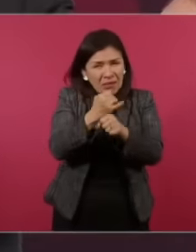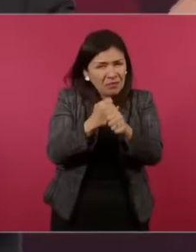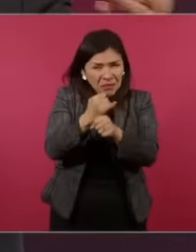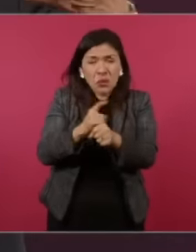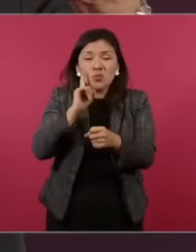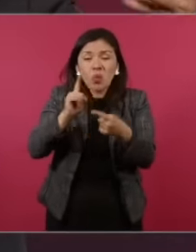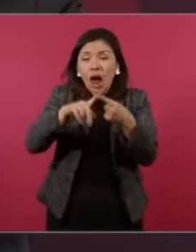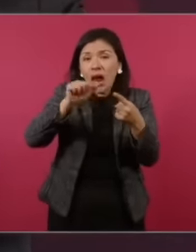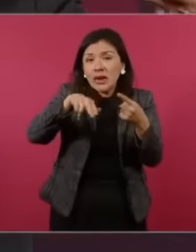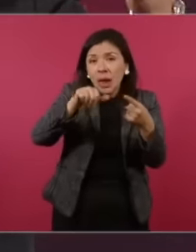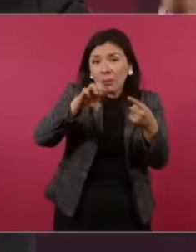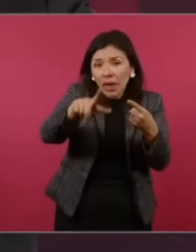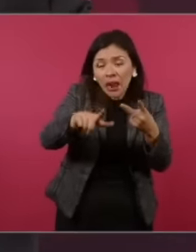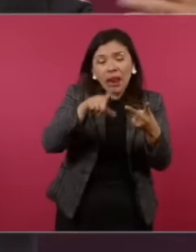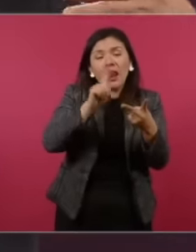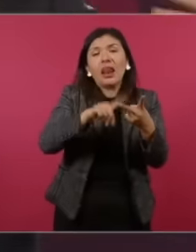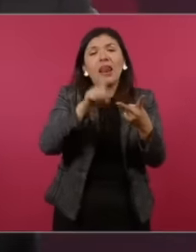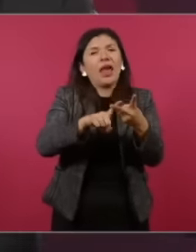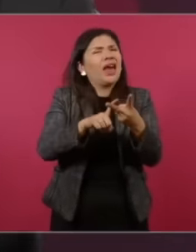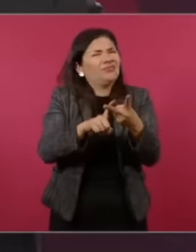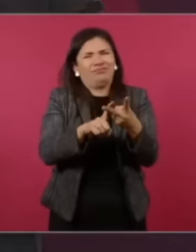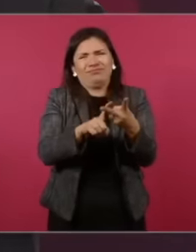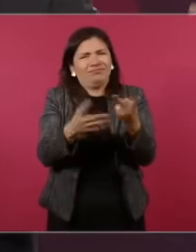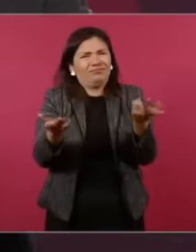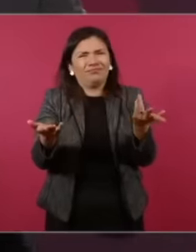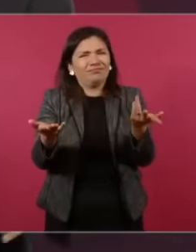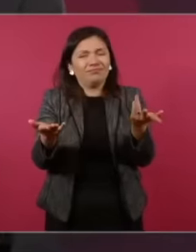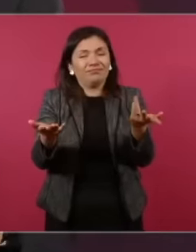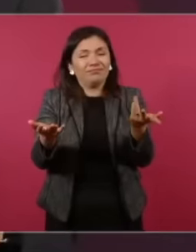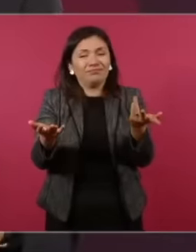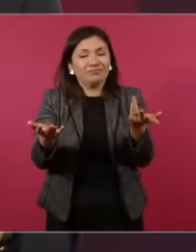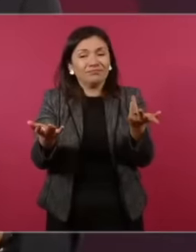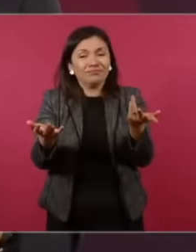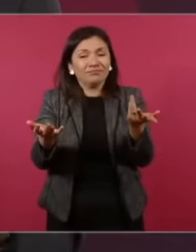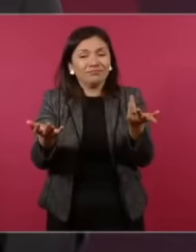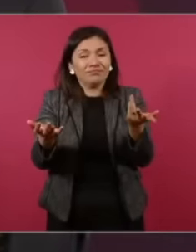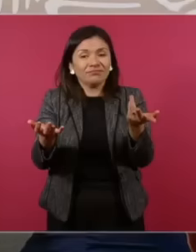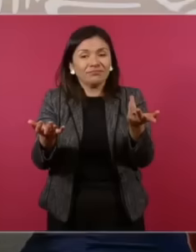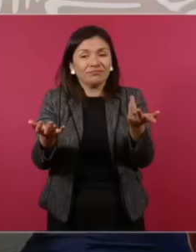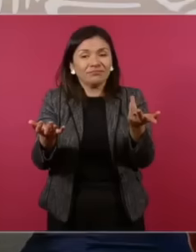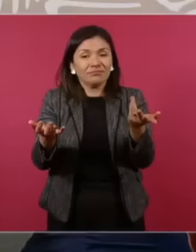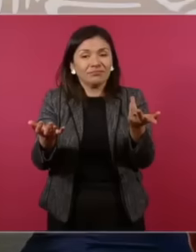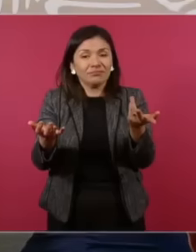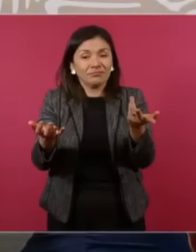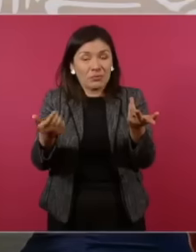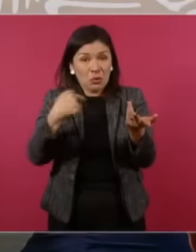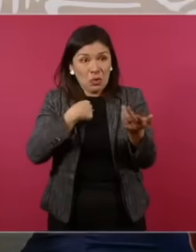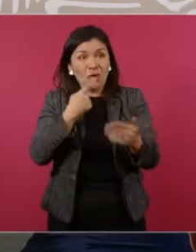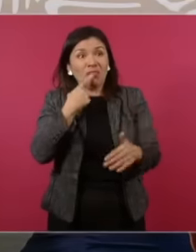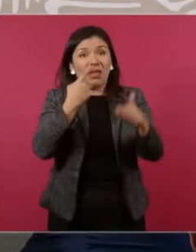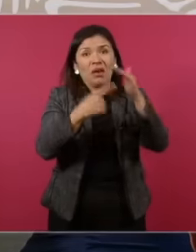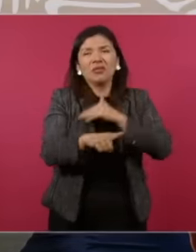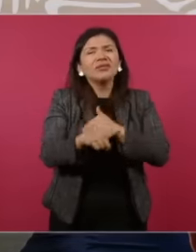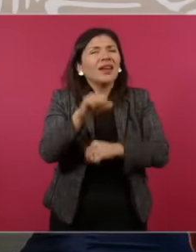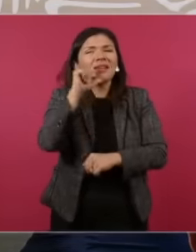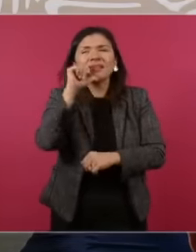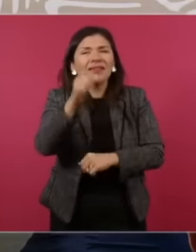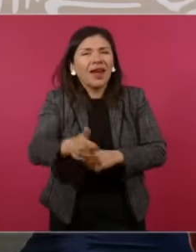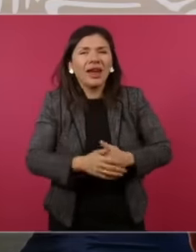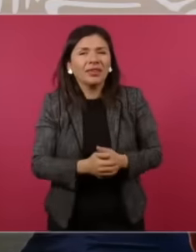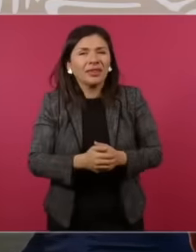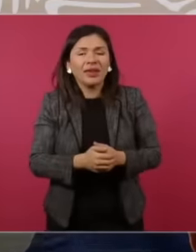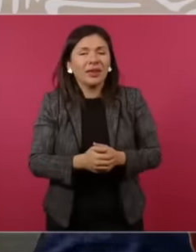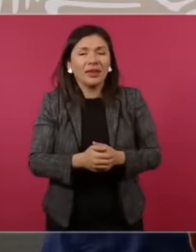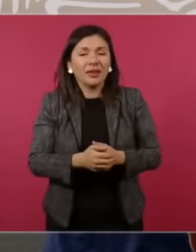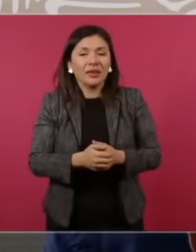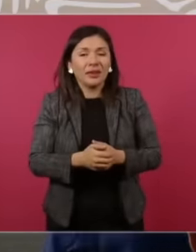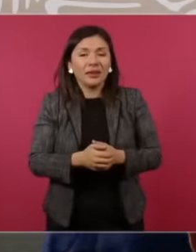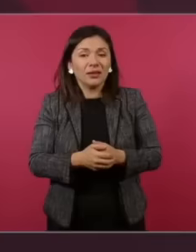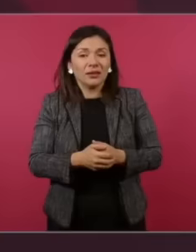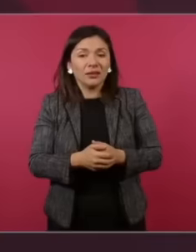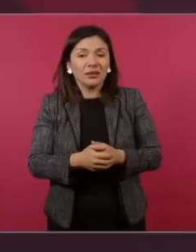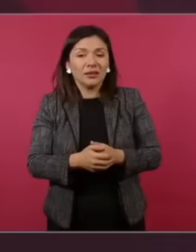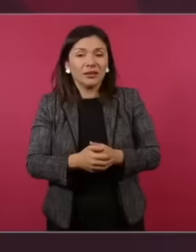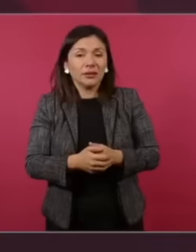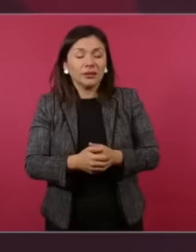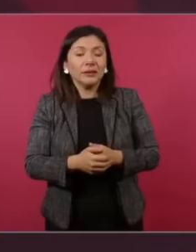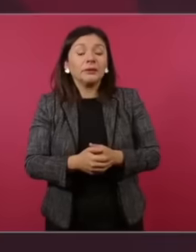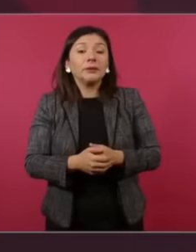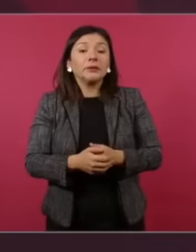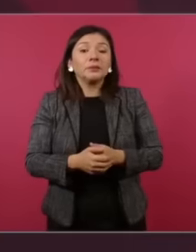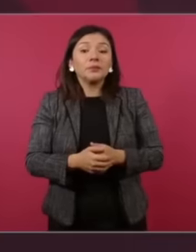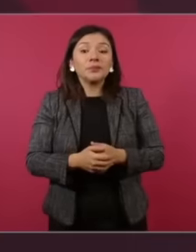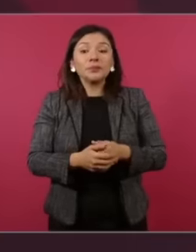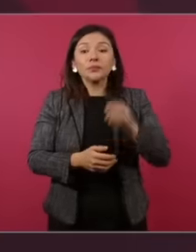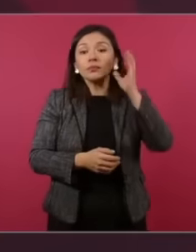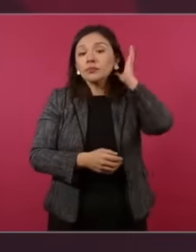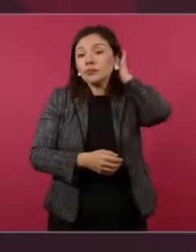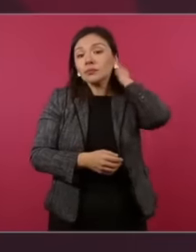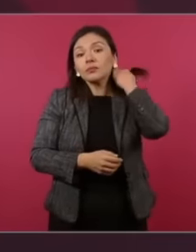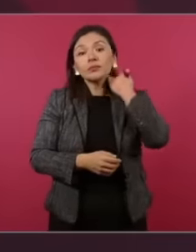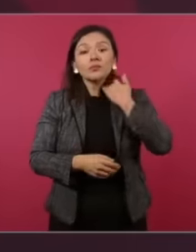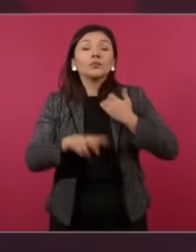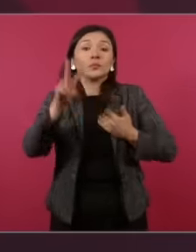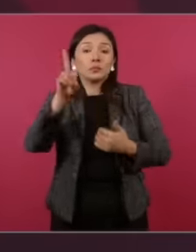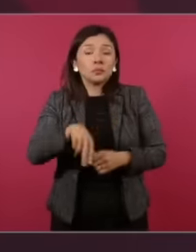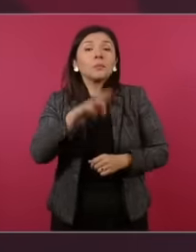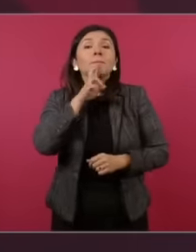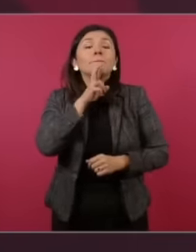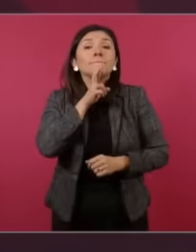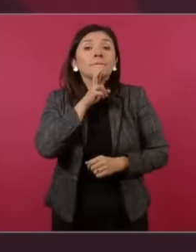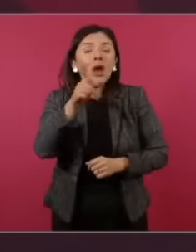Anabel that let's see this we are going to report her no no no no it is not more effective Víctor truquillo is another